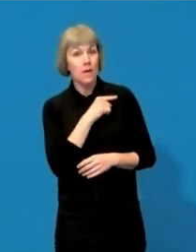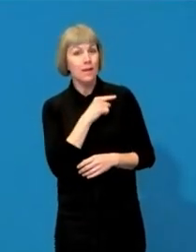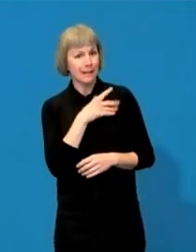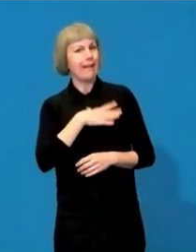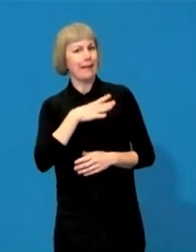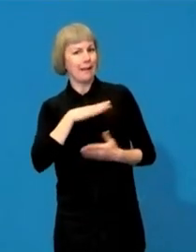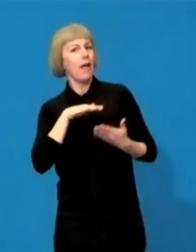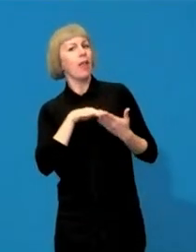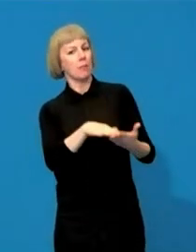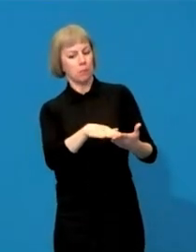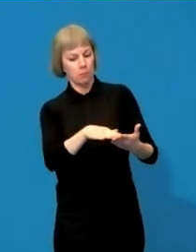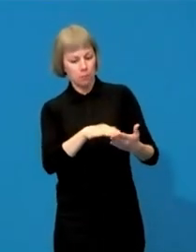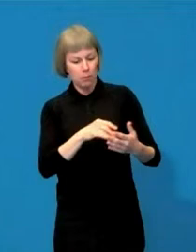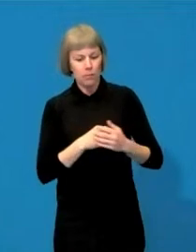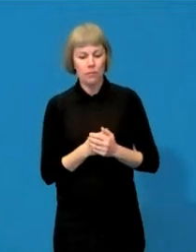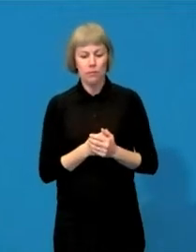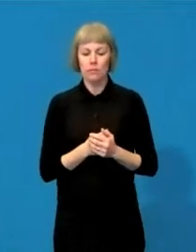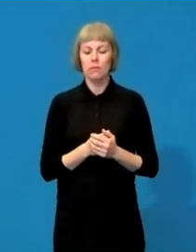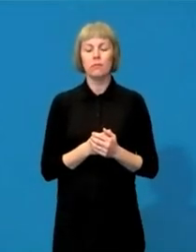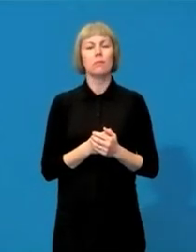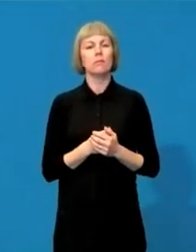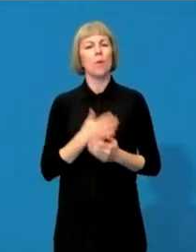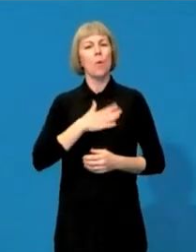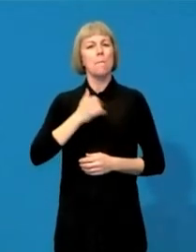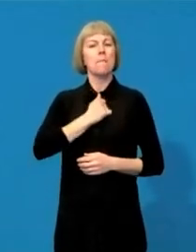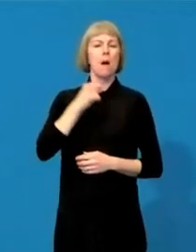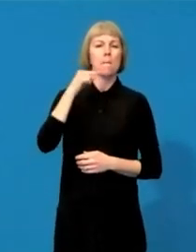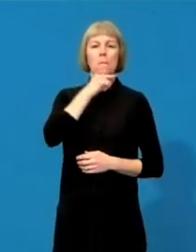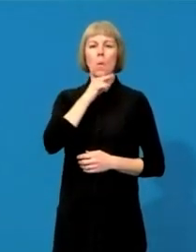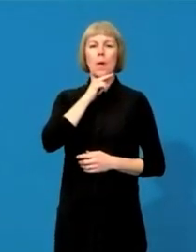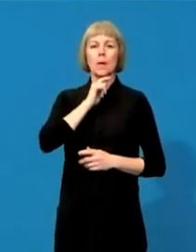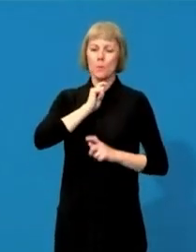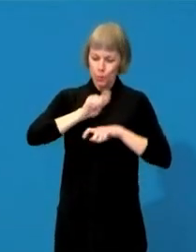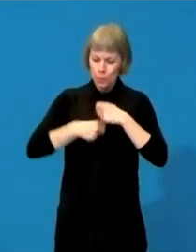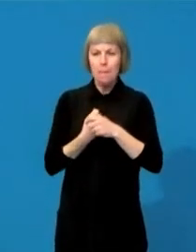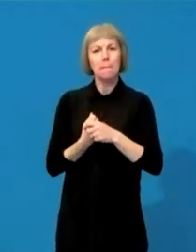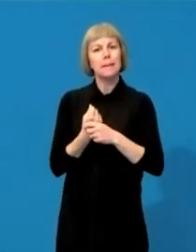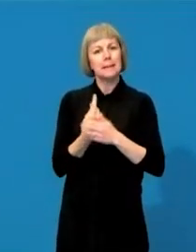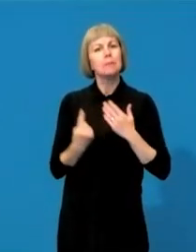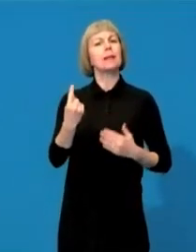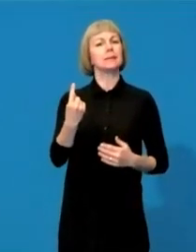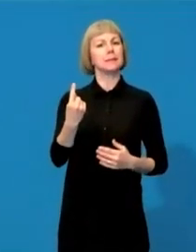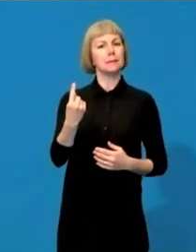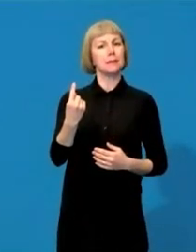And the main thing I want is for him to be independent, and I think the more help that